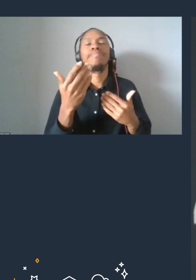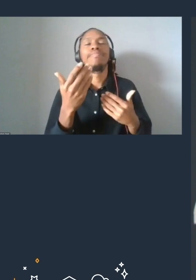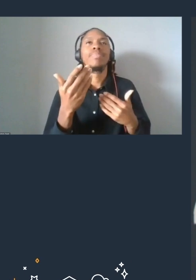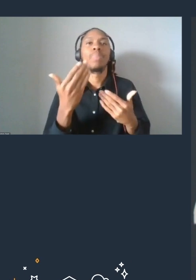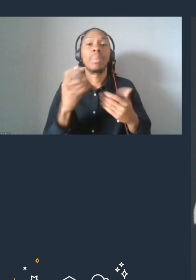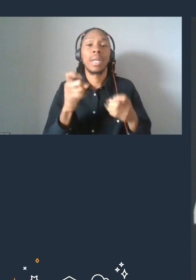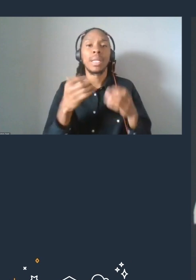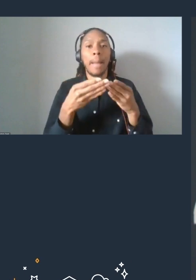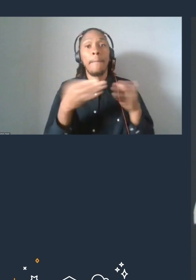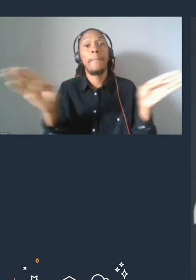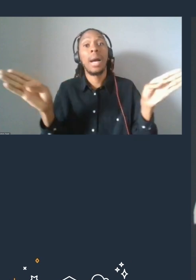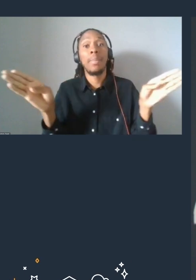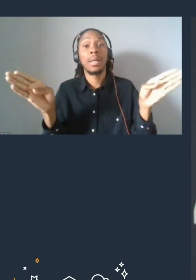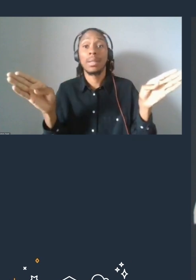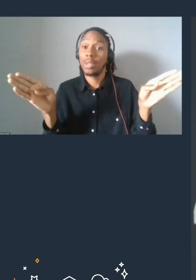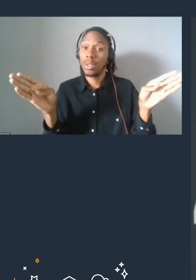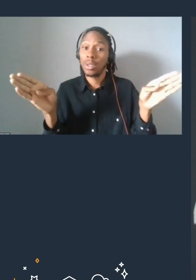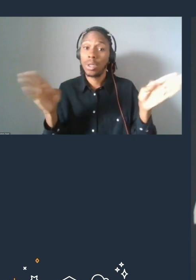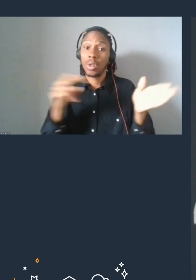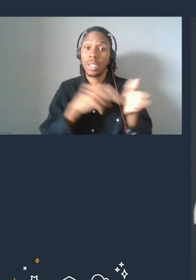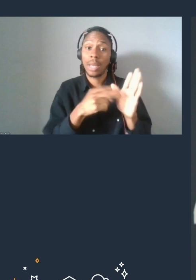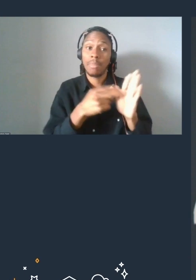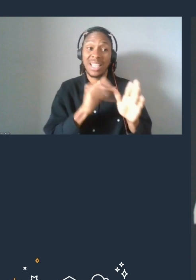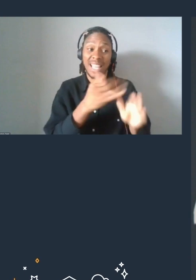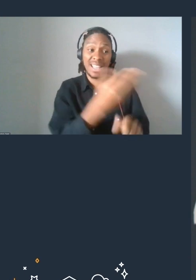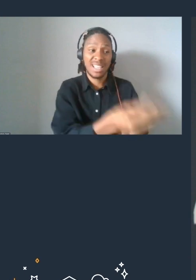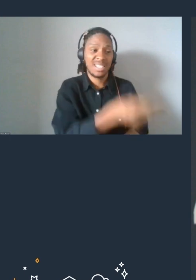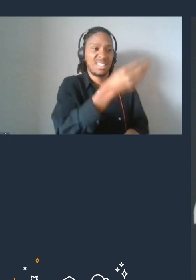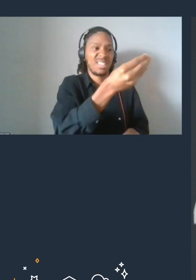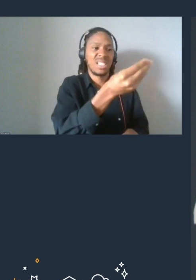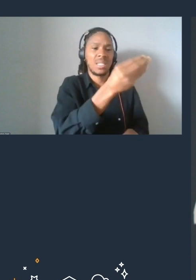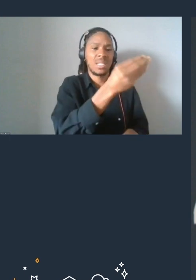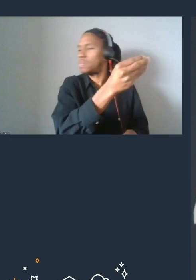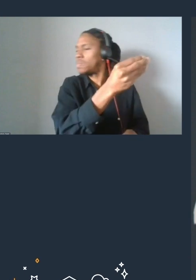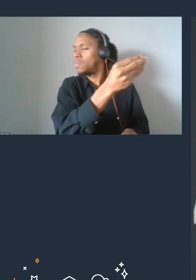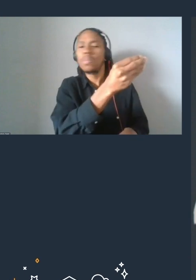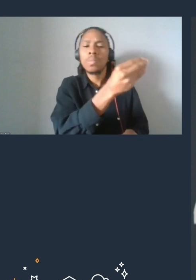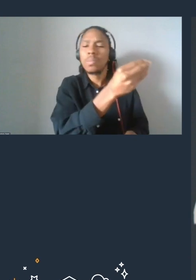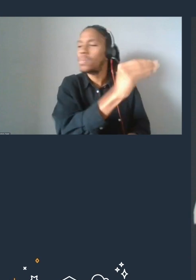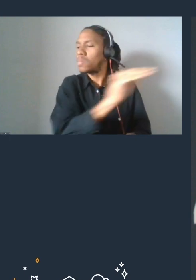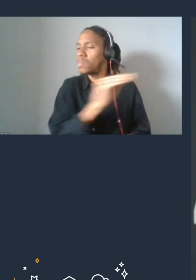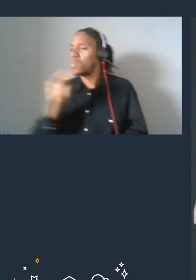so that means you might want to move that object to a different account where you are making sure